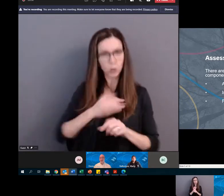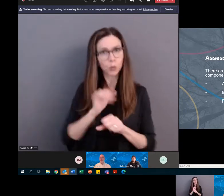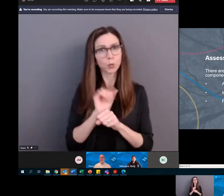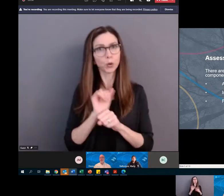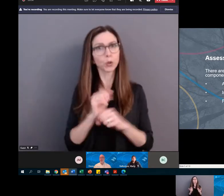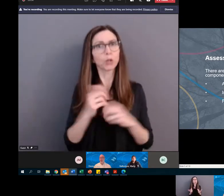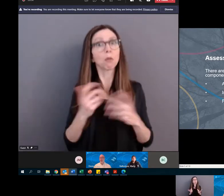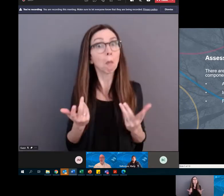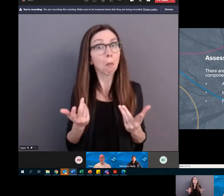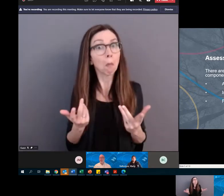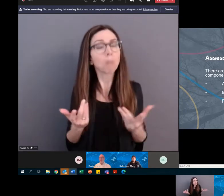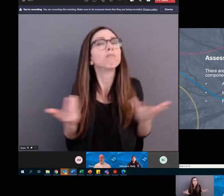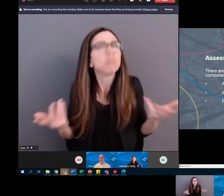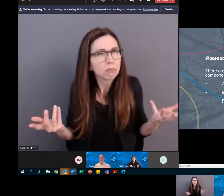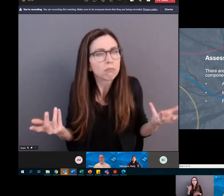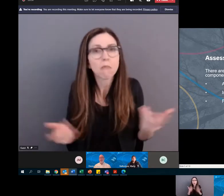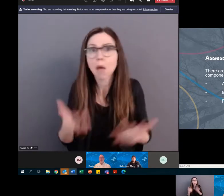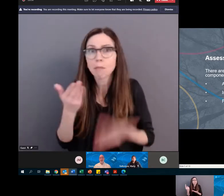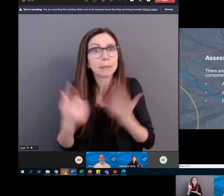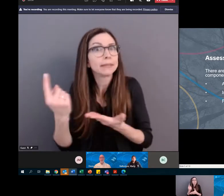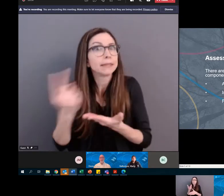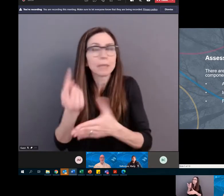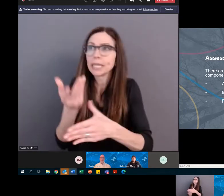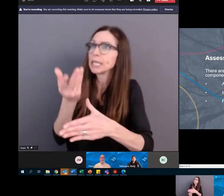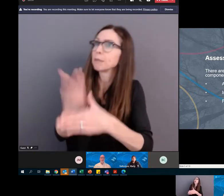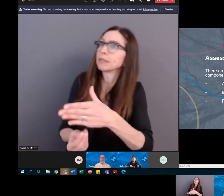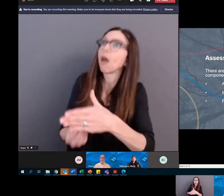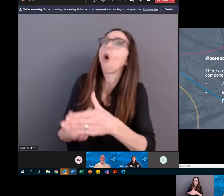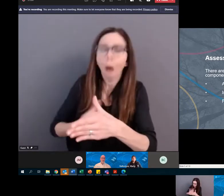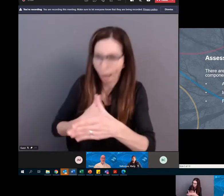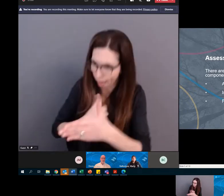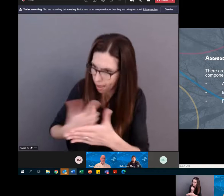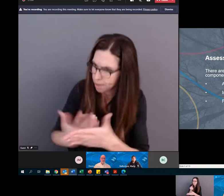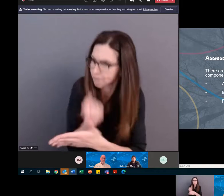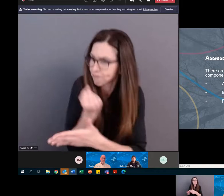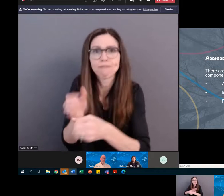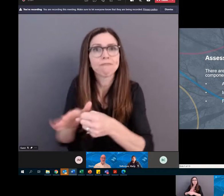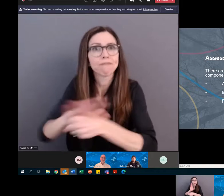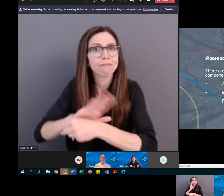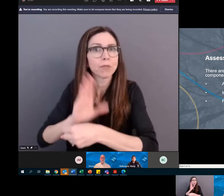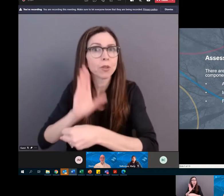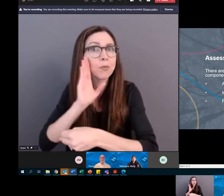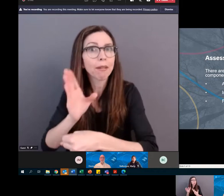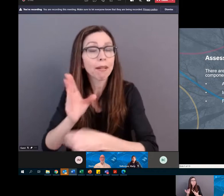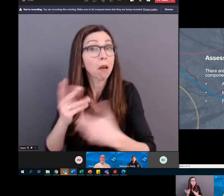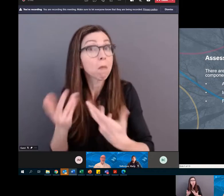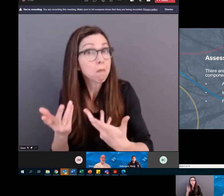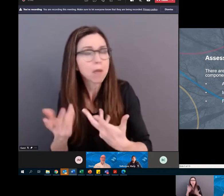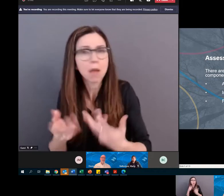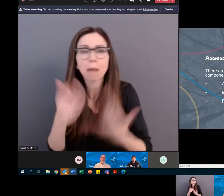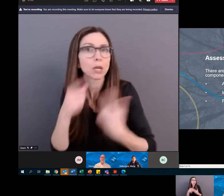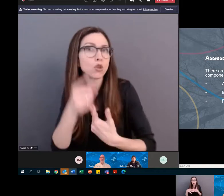Will it be filling a gap? Are you taking an exploration of genre